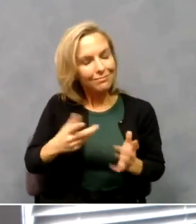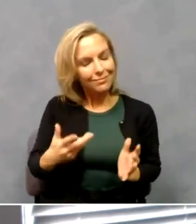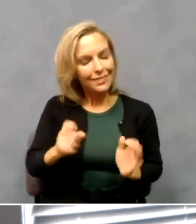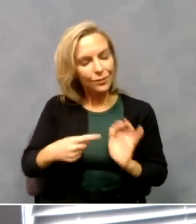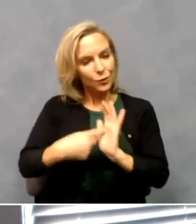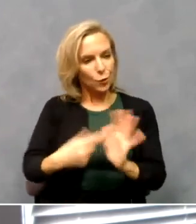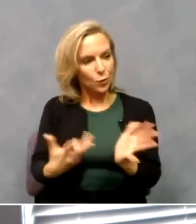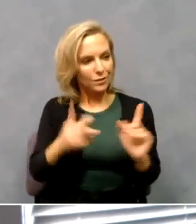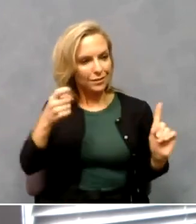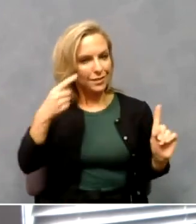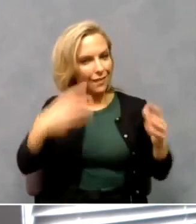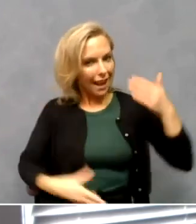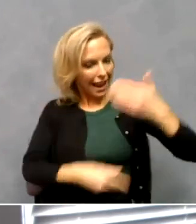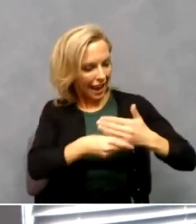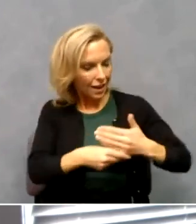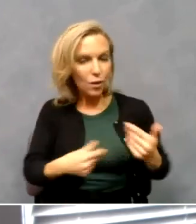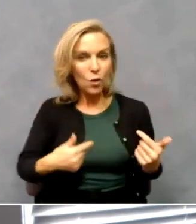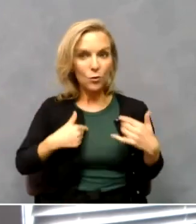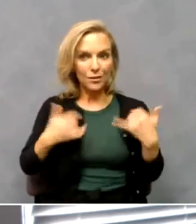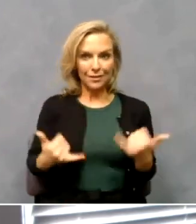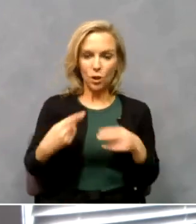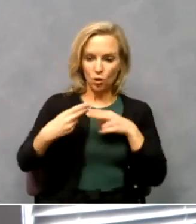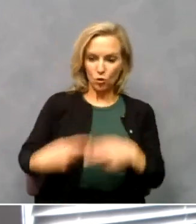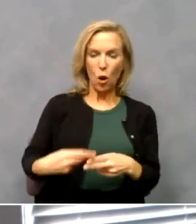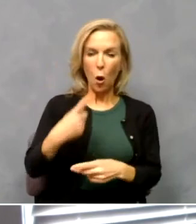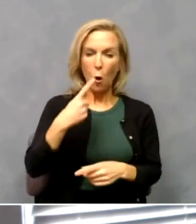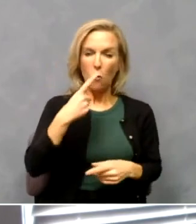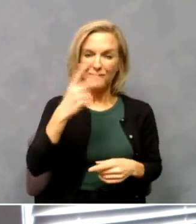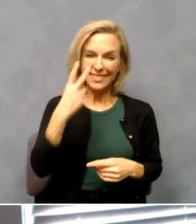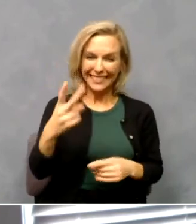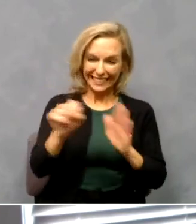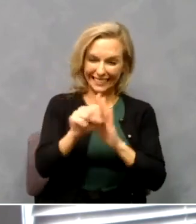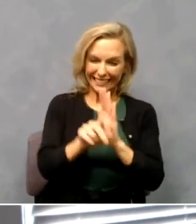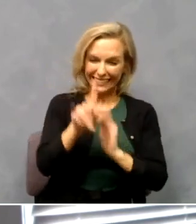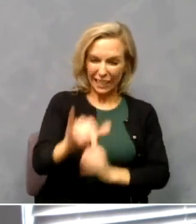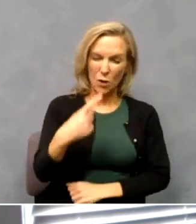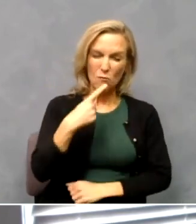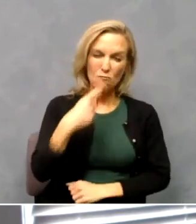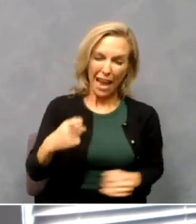we are in a sea of red right now for Cove. It, if you look around Tennessee